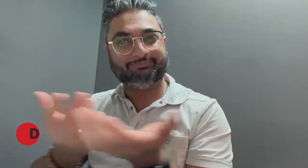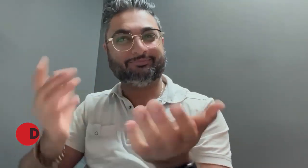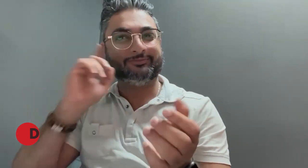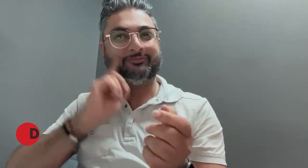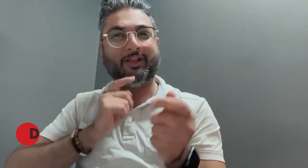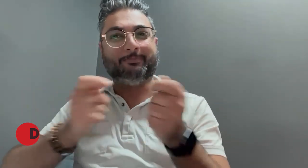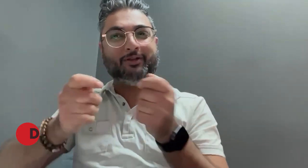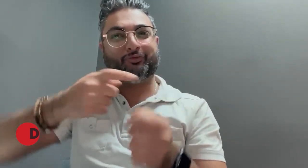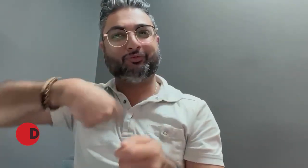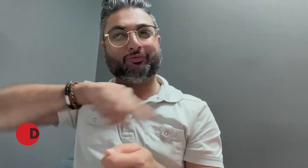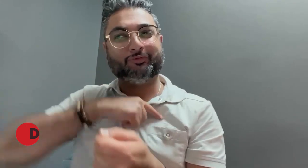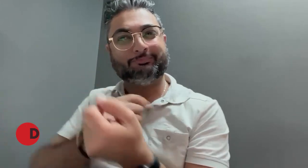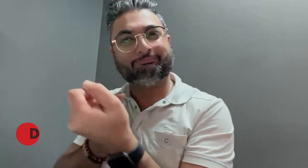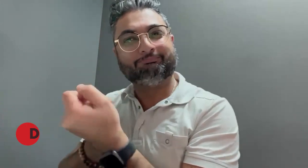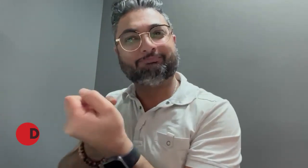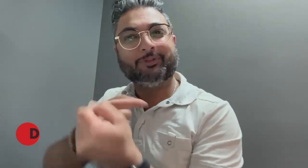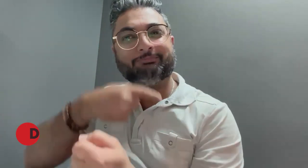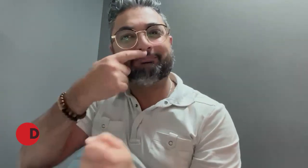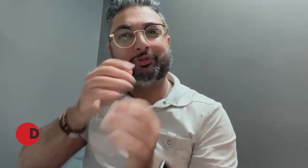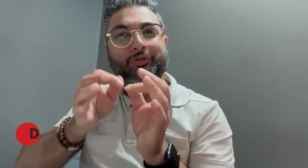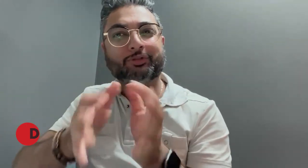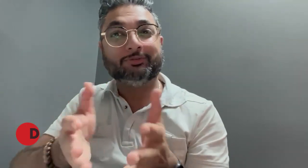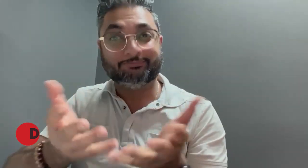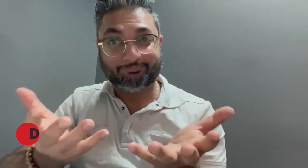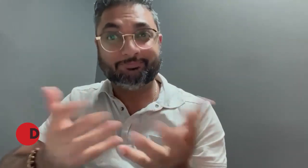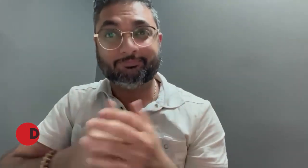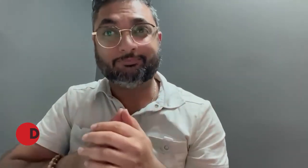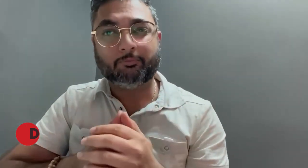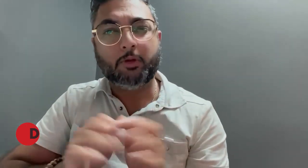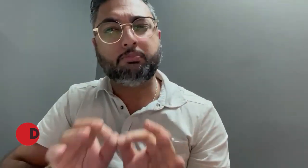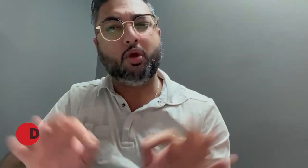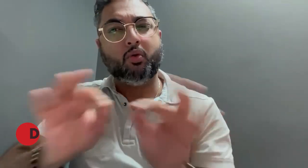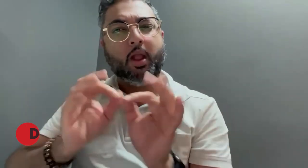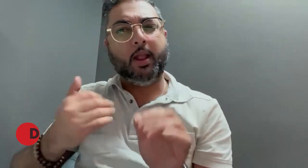How is this made possible? By Deaf managers who support the hearing